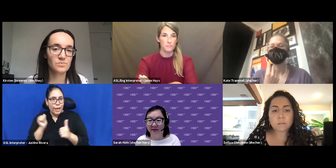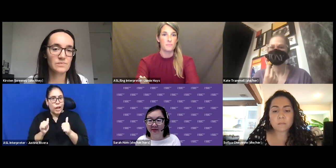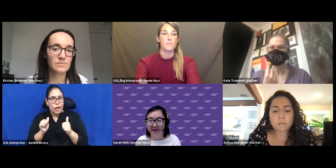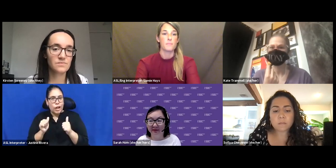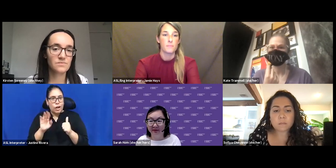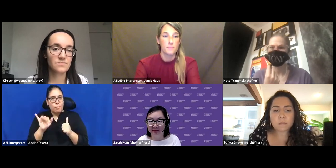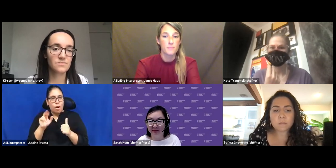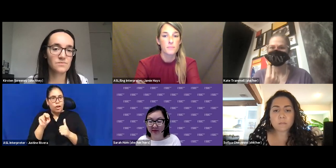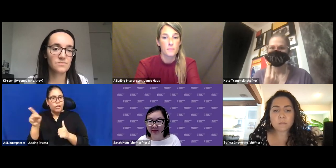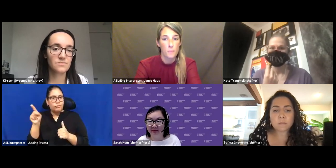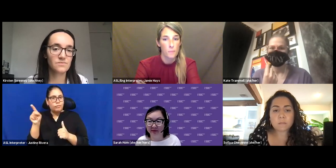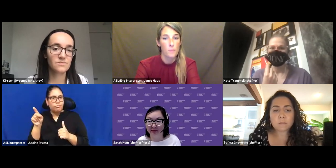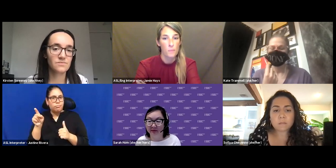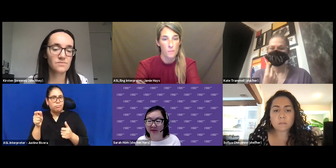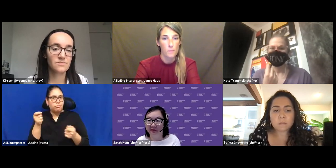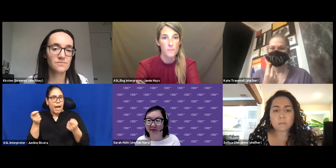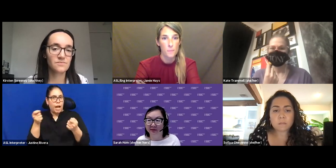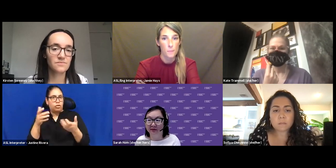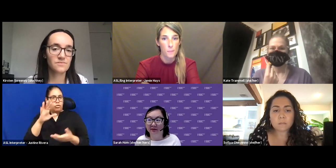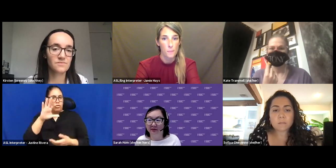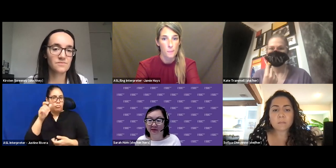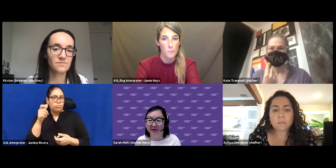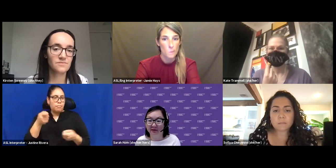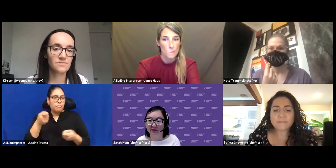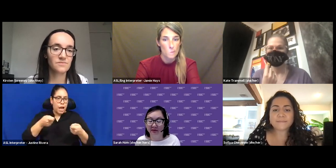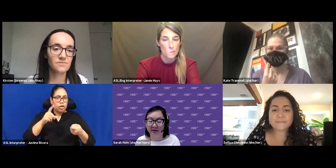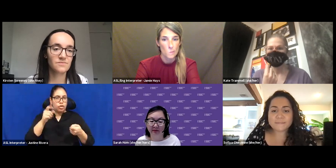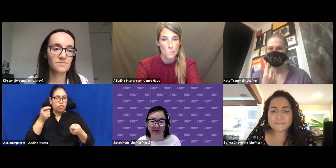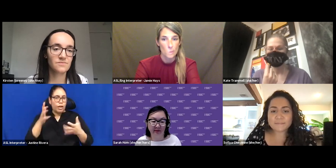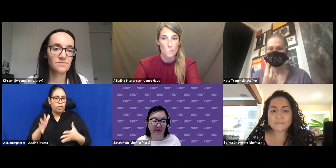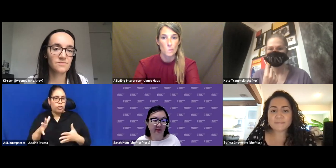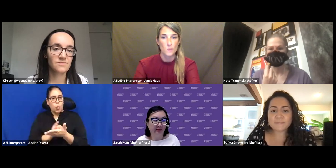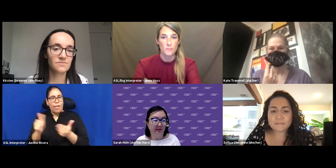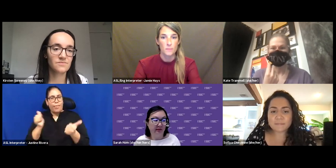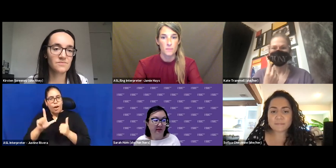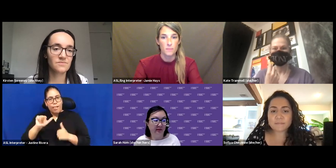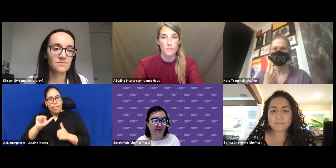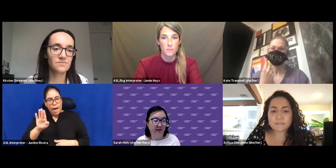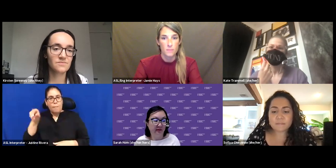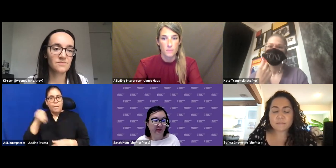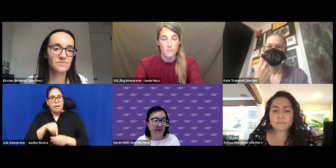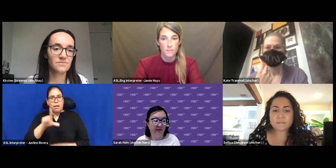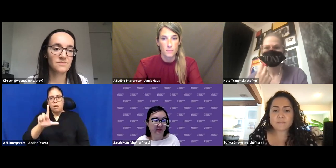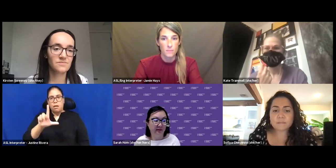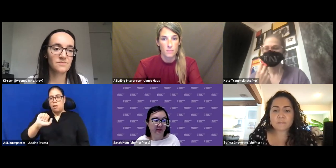residency at Theatre Lab here on Lenape land in Manahatta, so